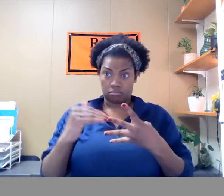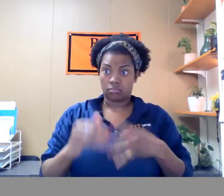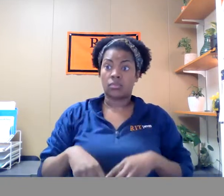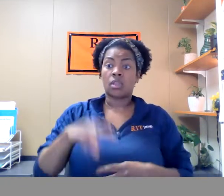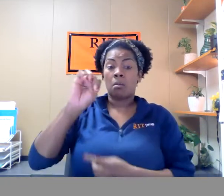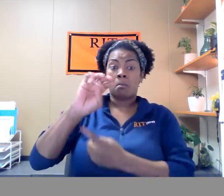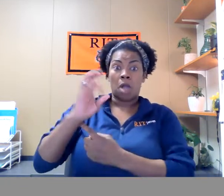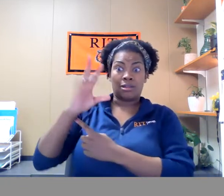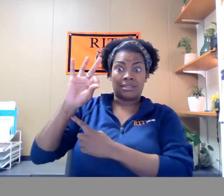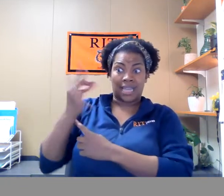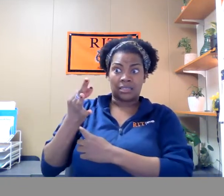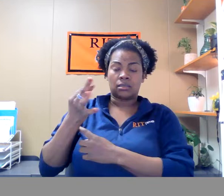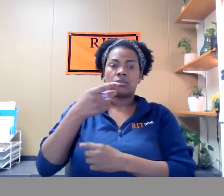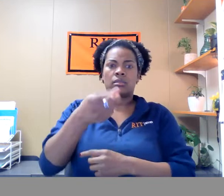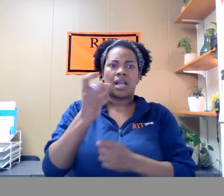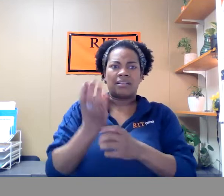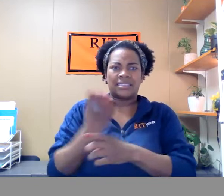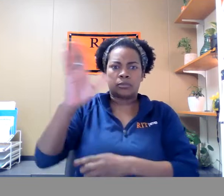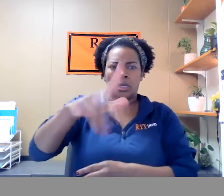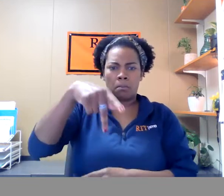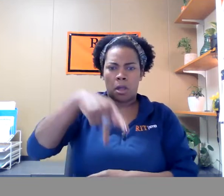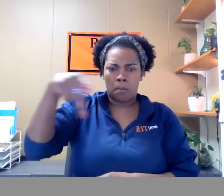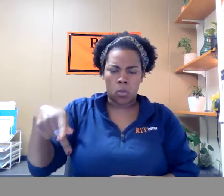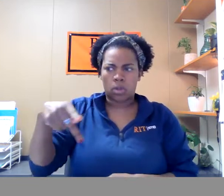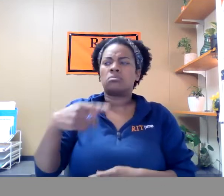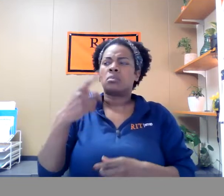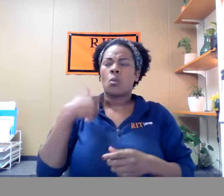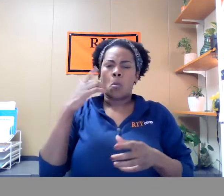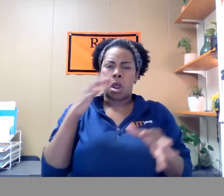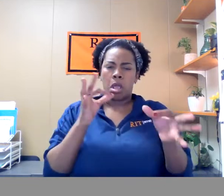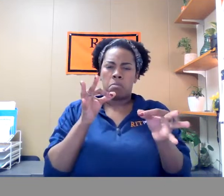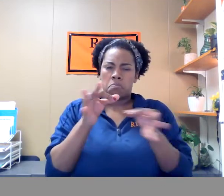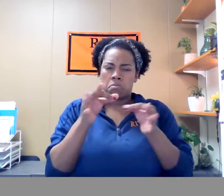you know, you're kind of stuck. So February 25th, registration deadline,